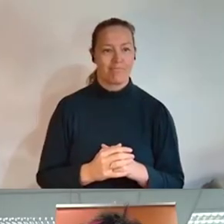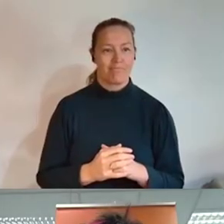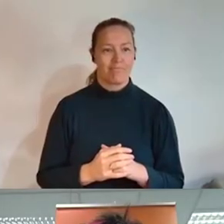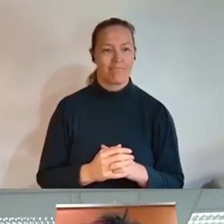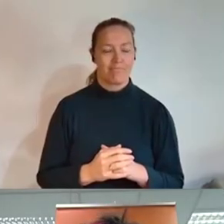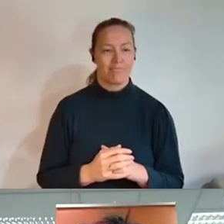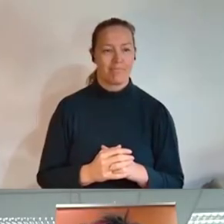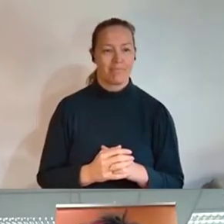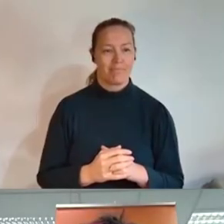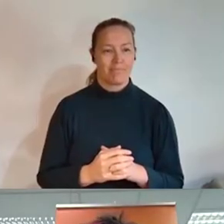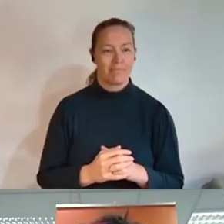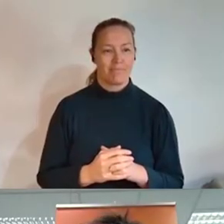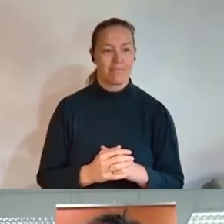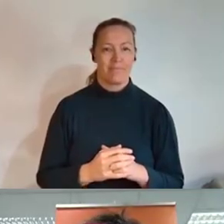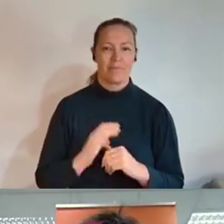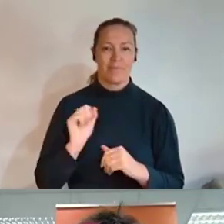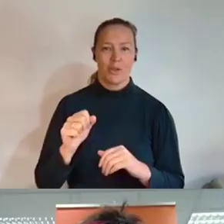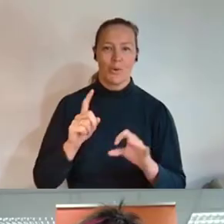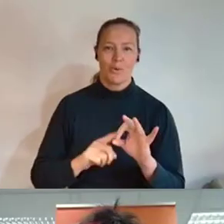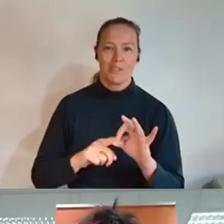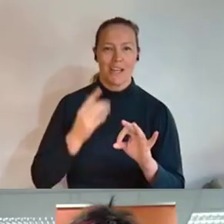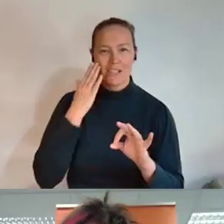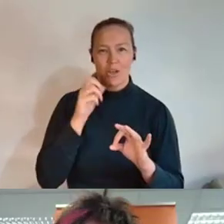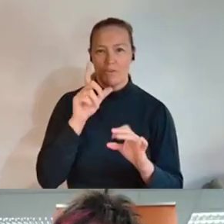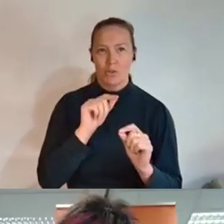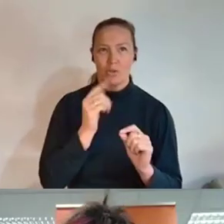thought about your question, I didn't know whether we were going to do a 5 minute or answer your